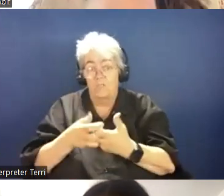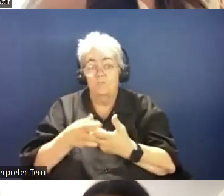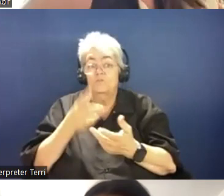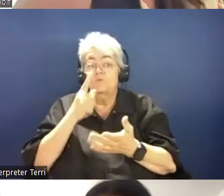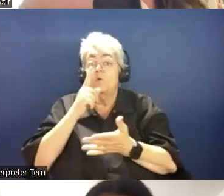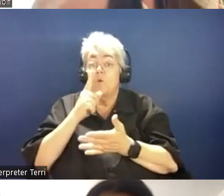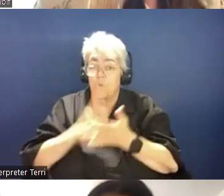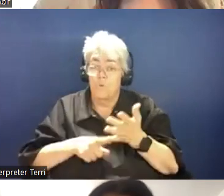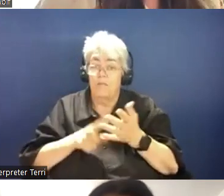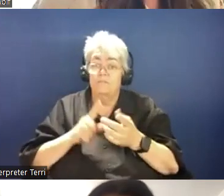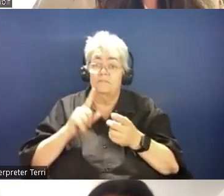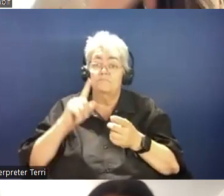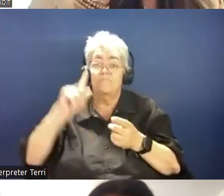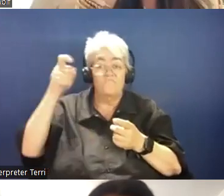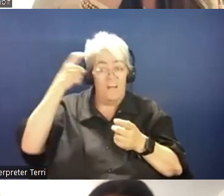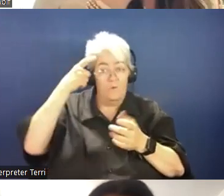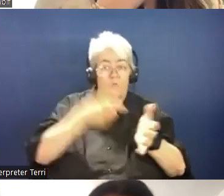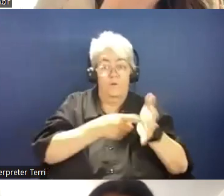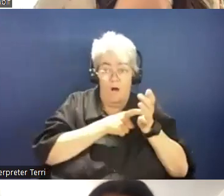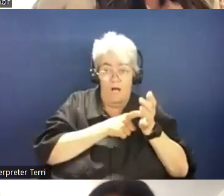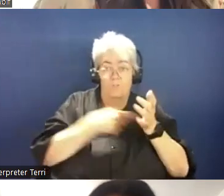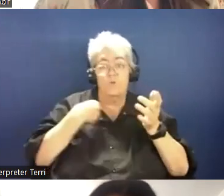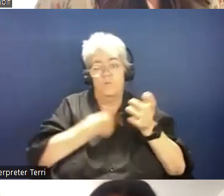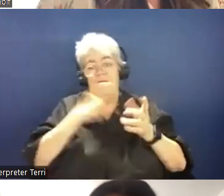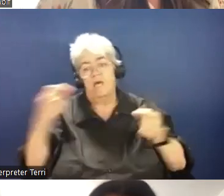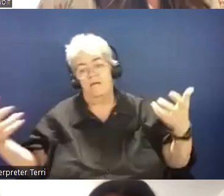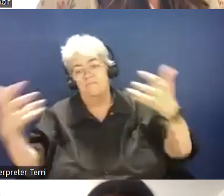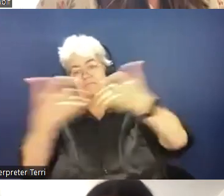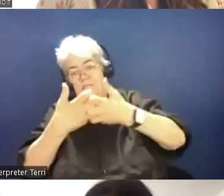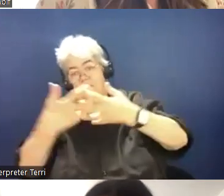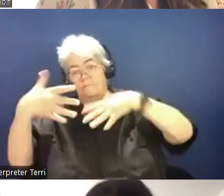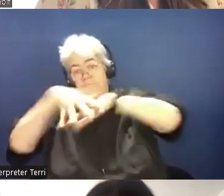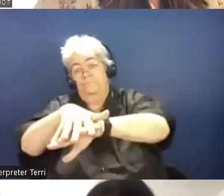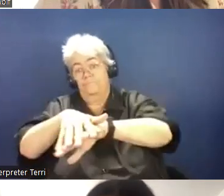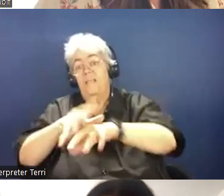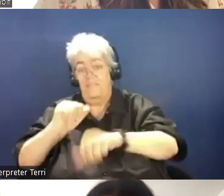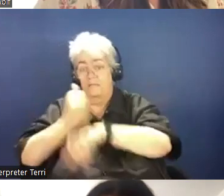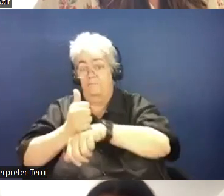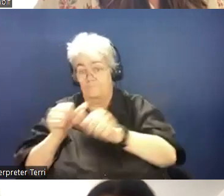the federal requirements for Kayden's Law. In addition to that, Kayden's Law also